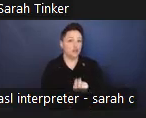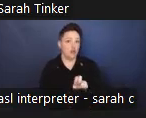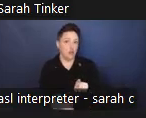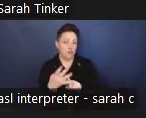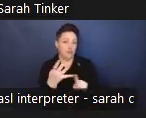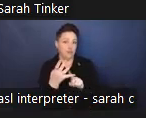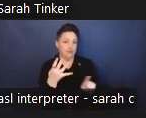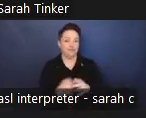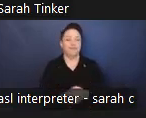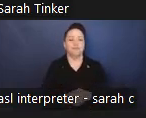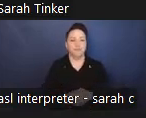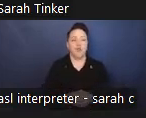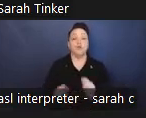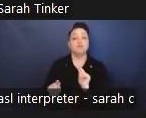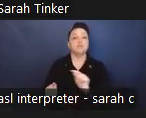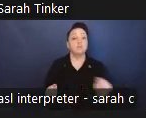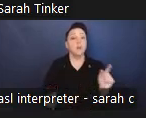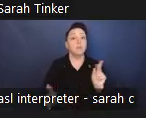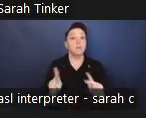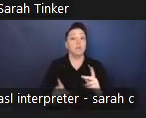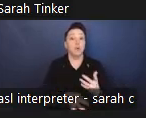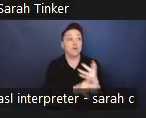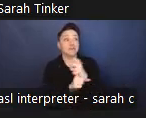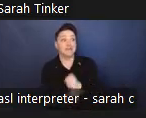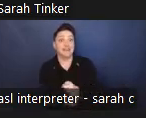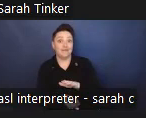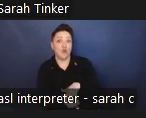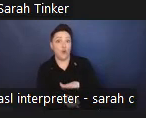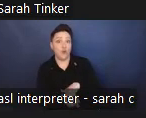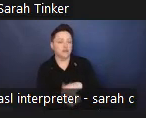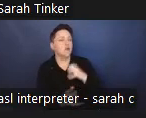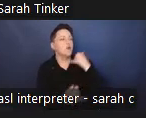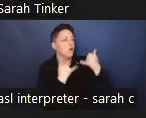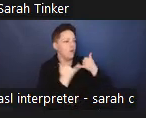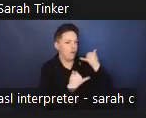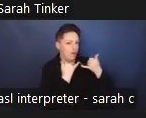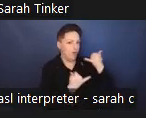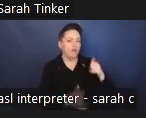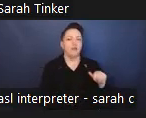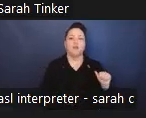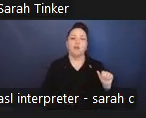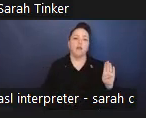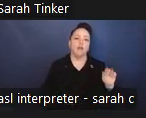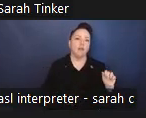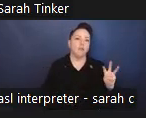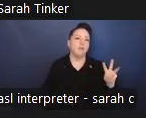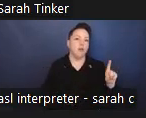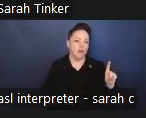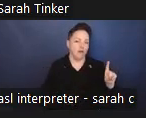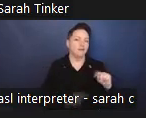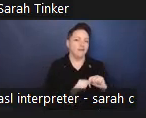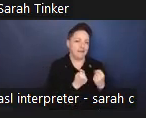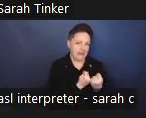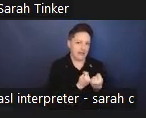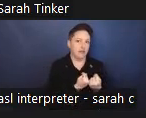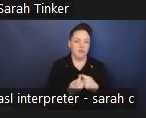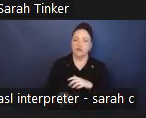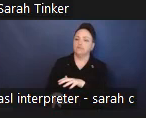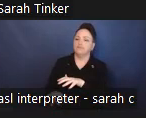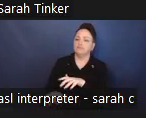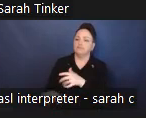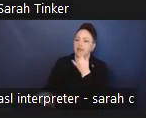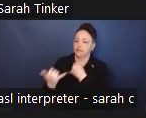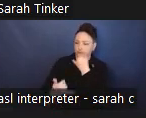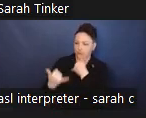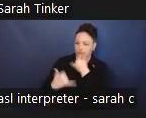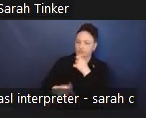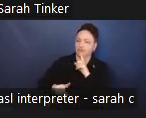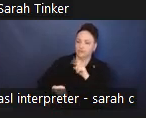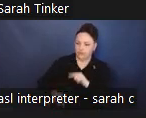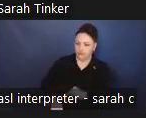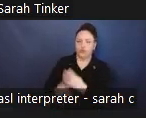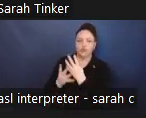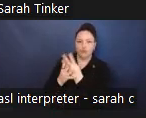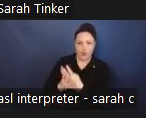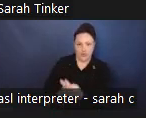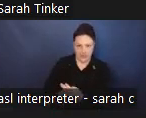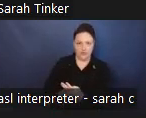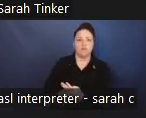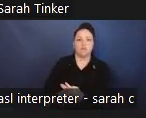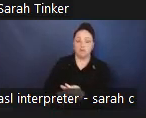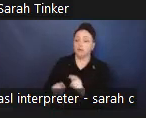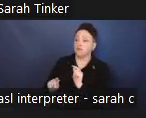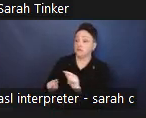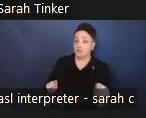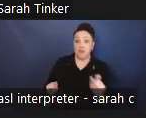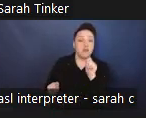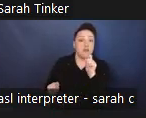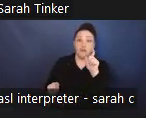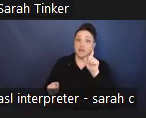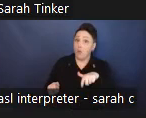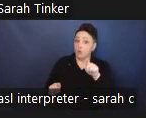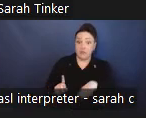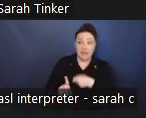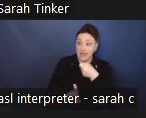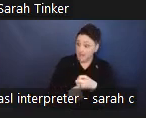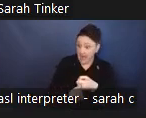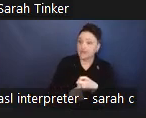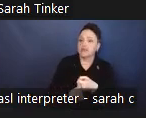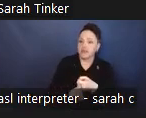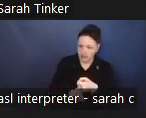from individuals who we received these noses and ABAWD is working on this and creating a plan get